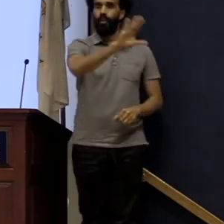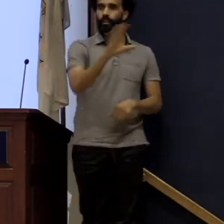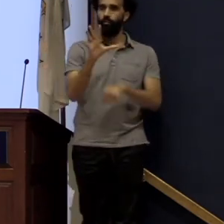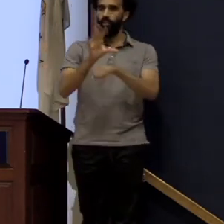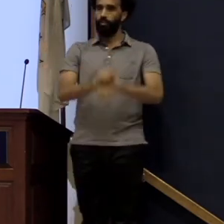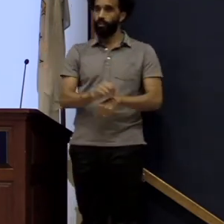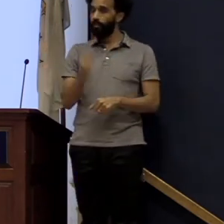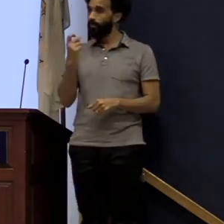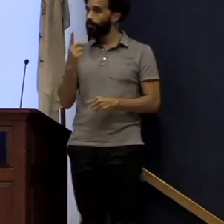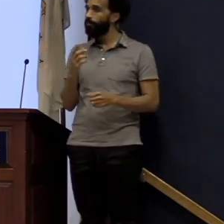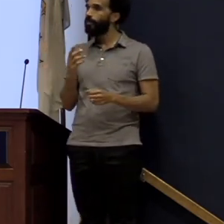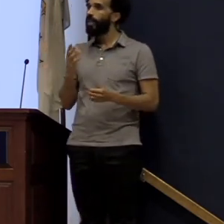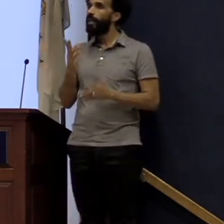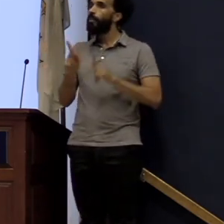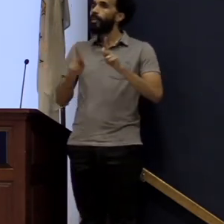there's in the community and